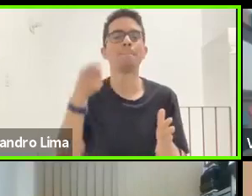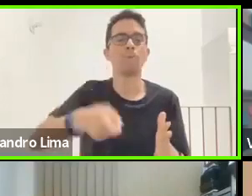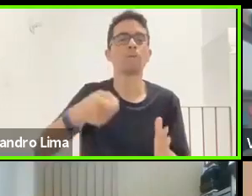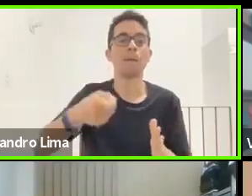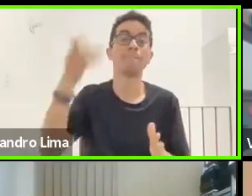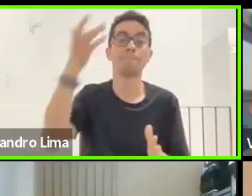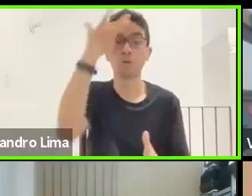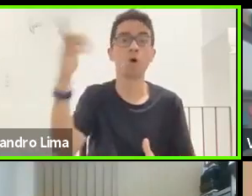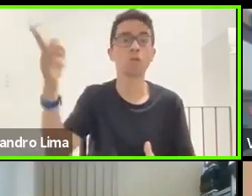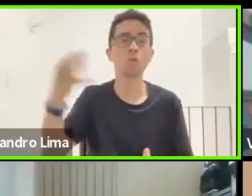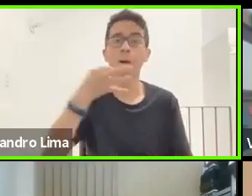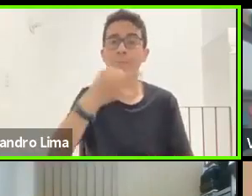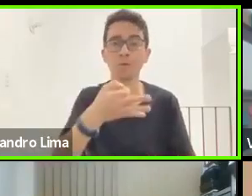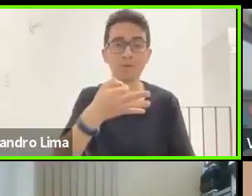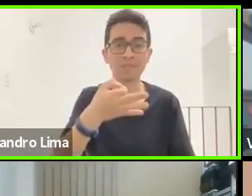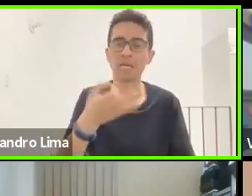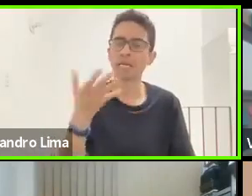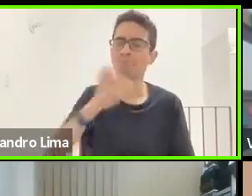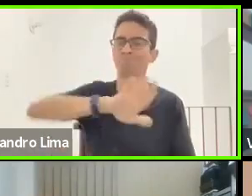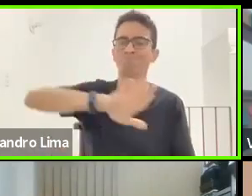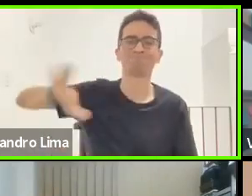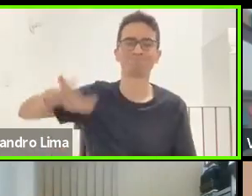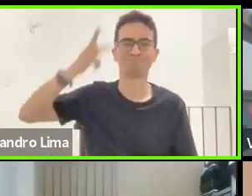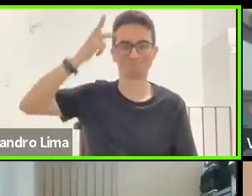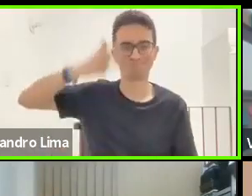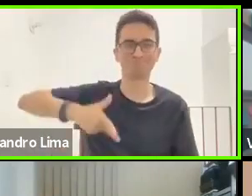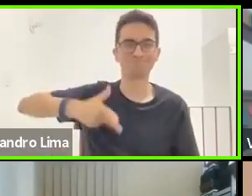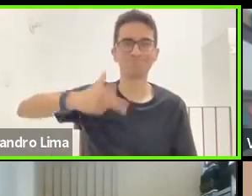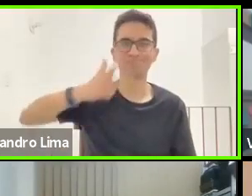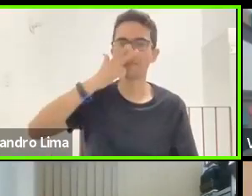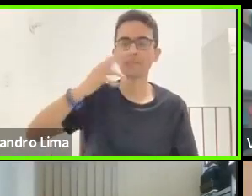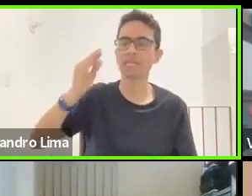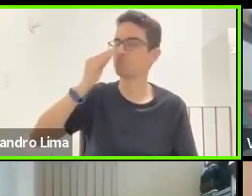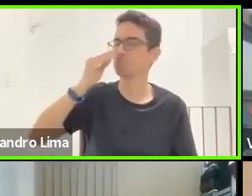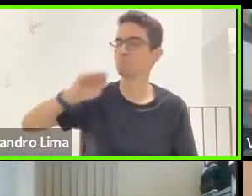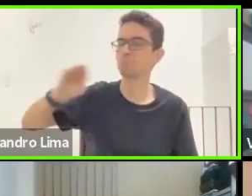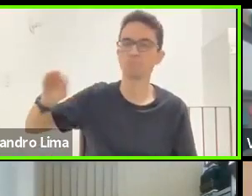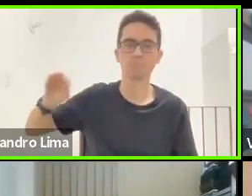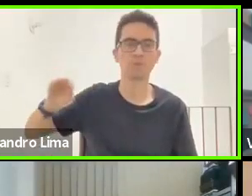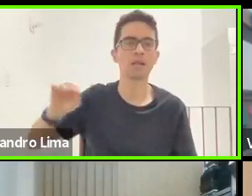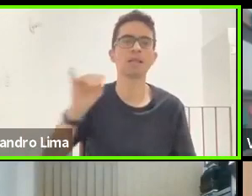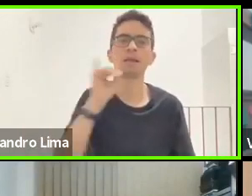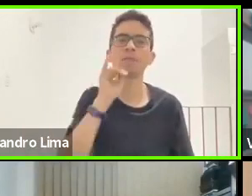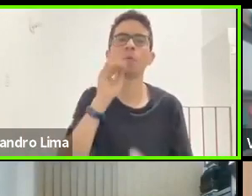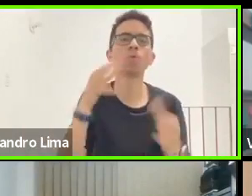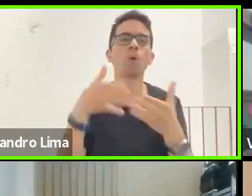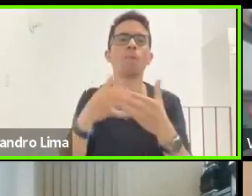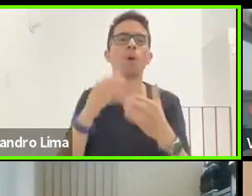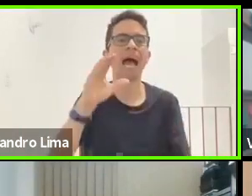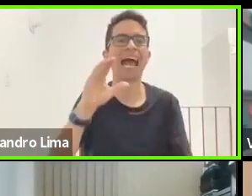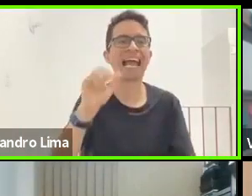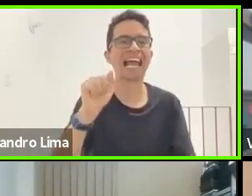I don't know if it we have don't know if it we have these. chicks chicano populations here in the US populations here in especially in the south west.